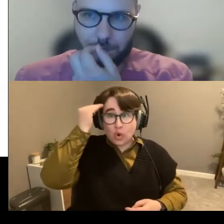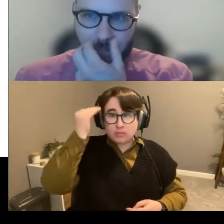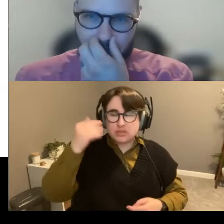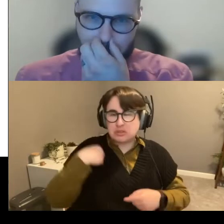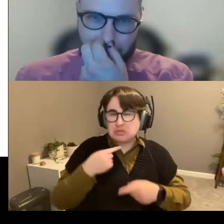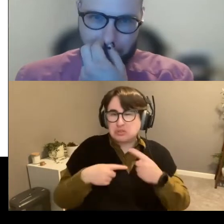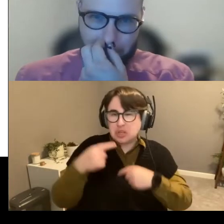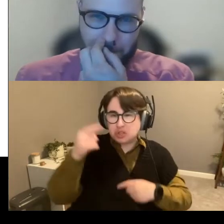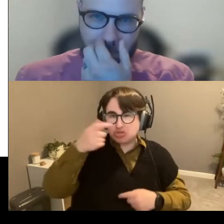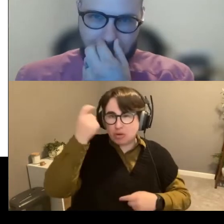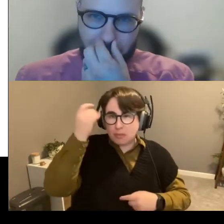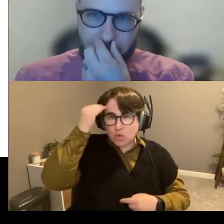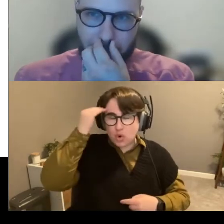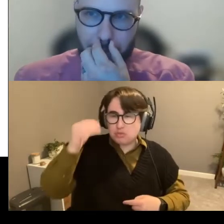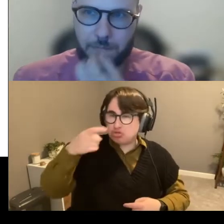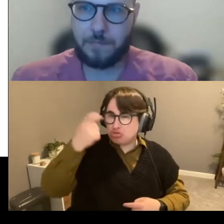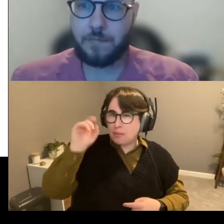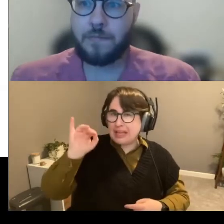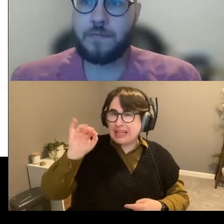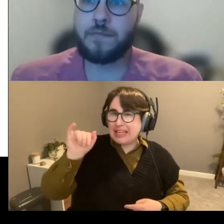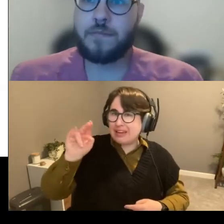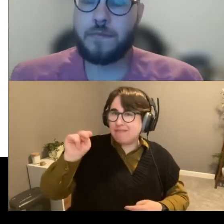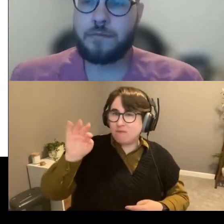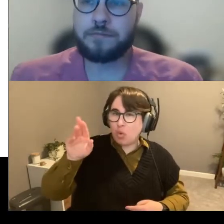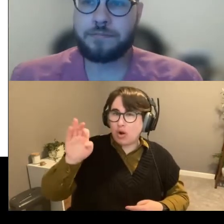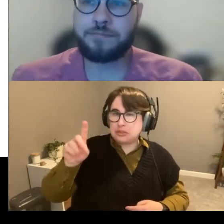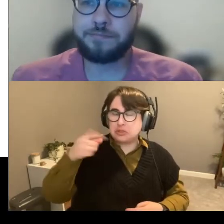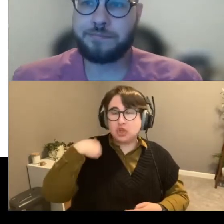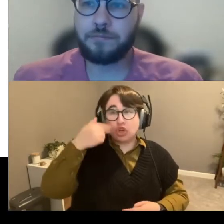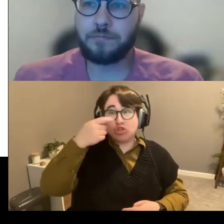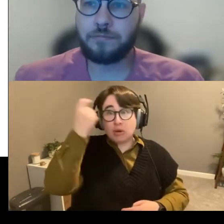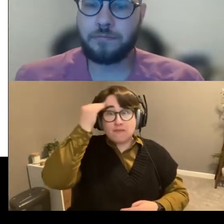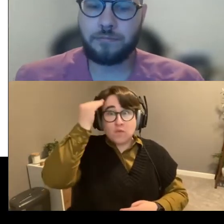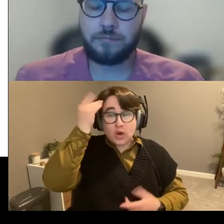in the lens of being trauma-informed